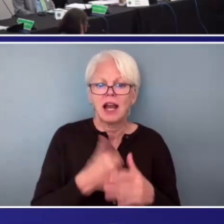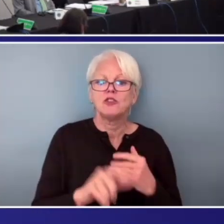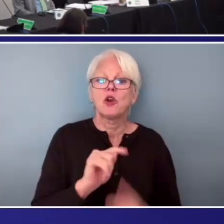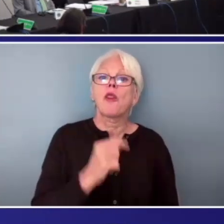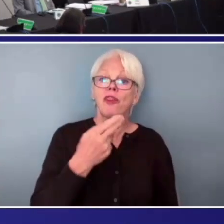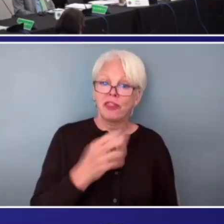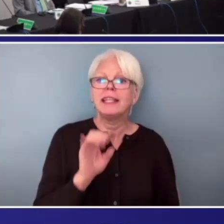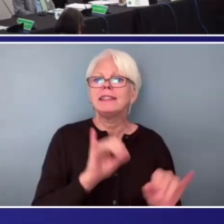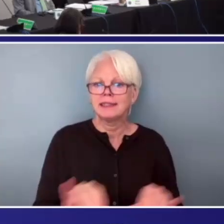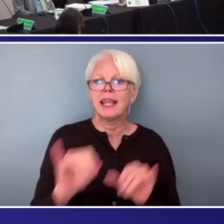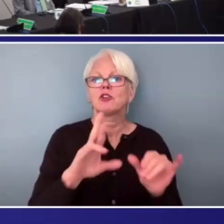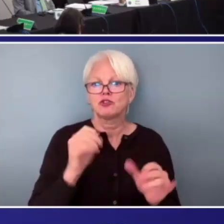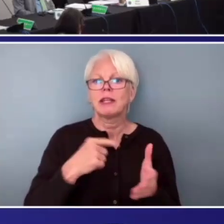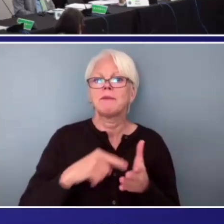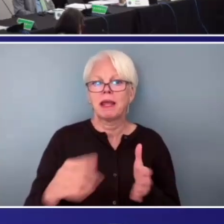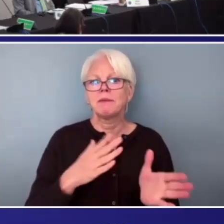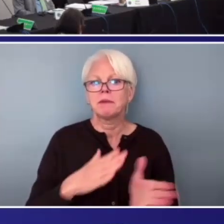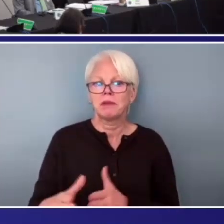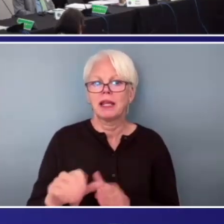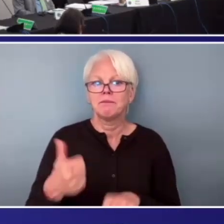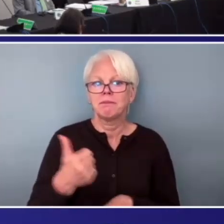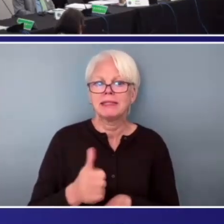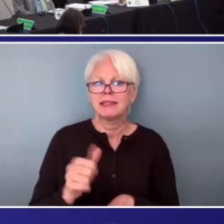based on a ten-year repayment period?